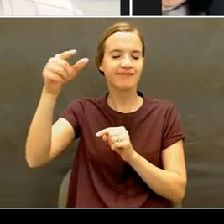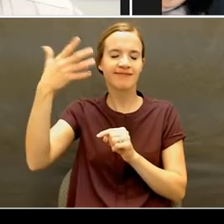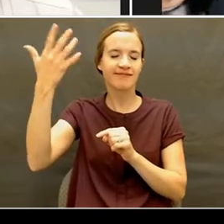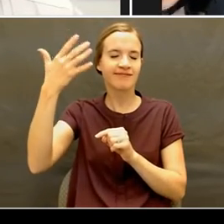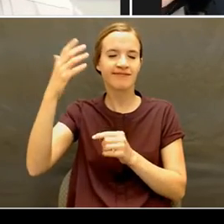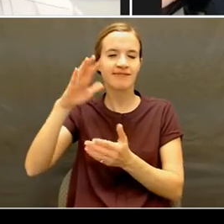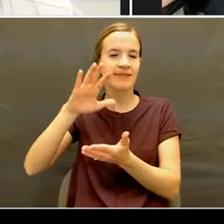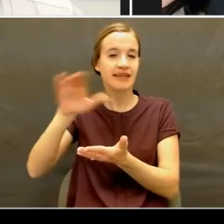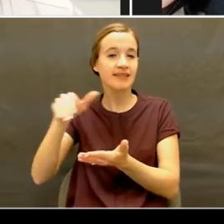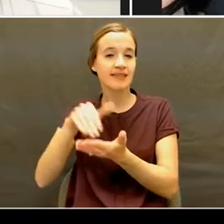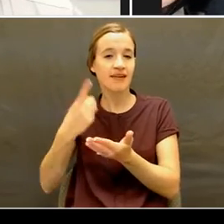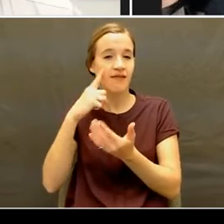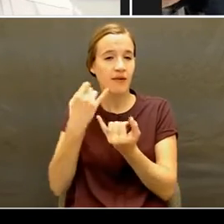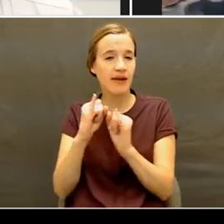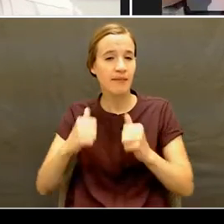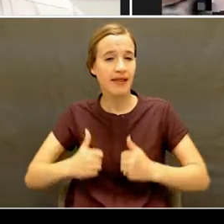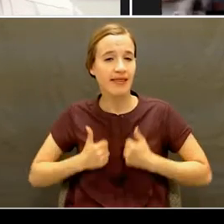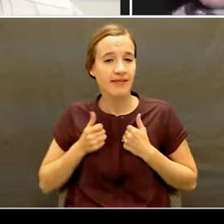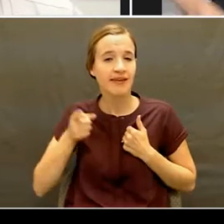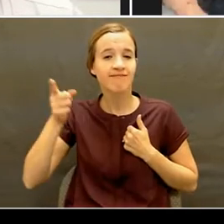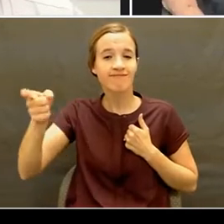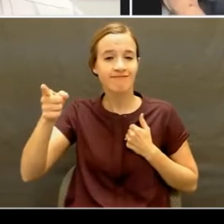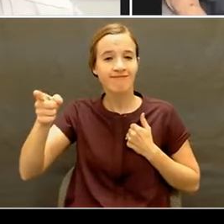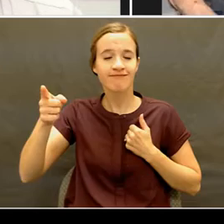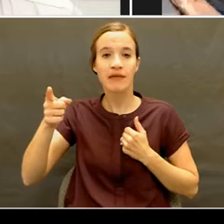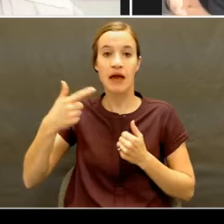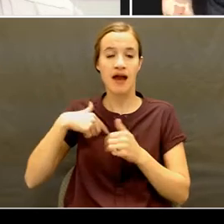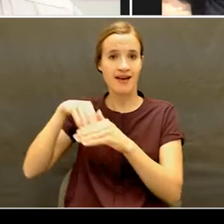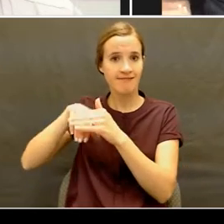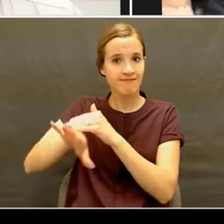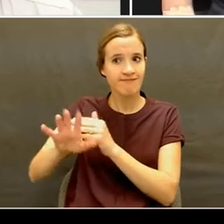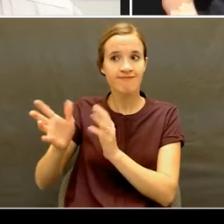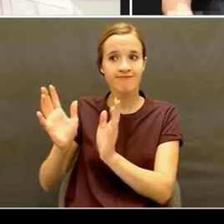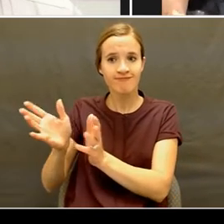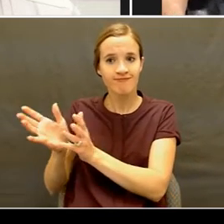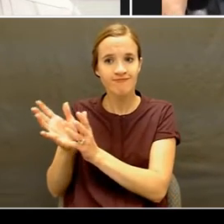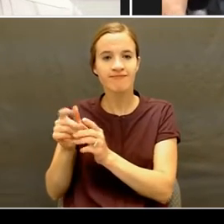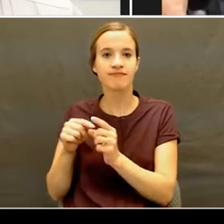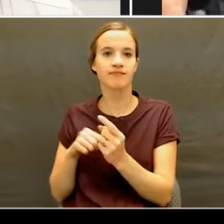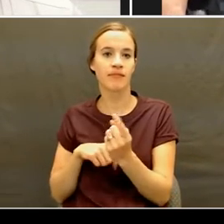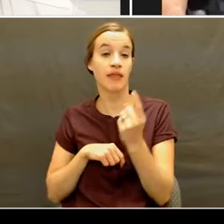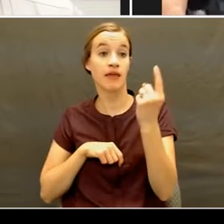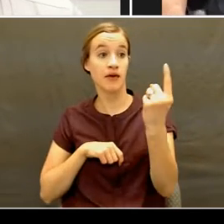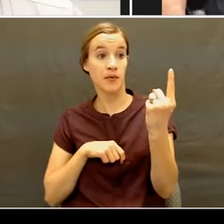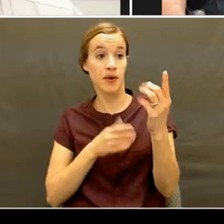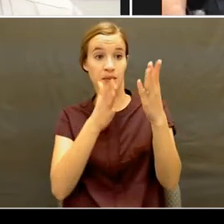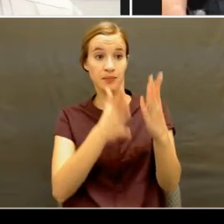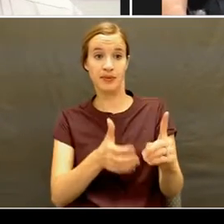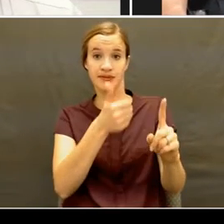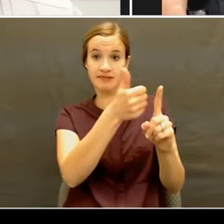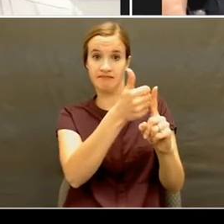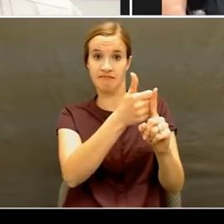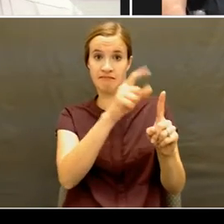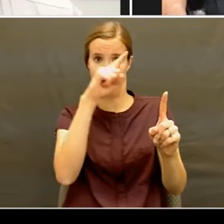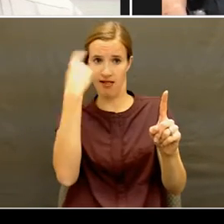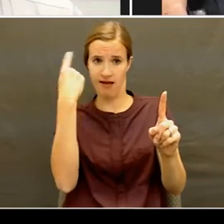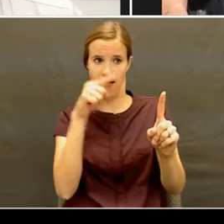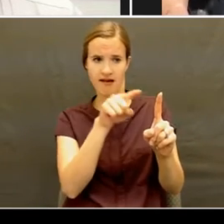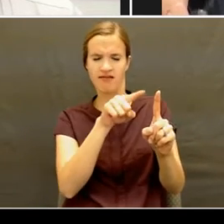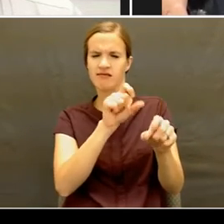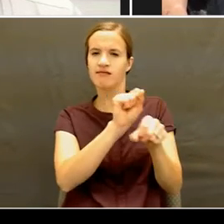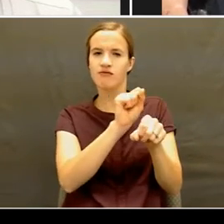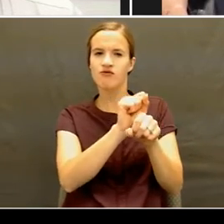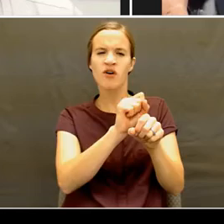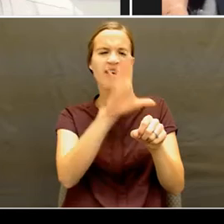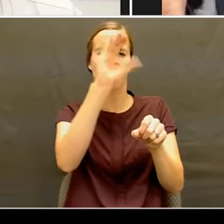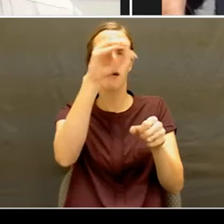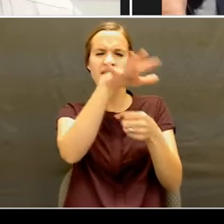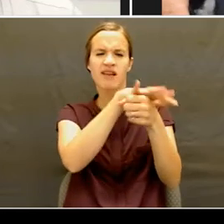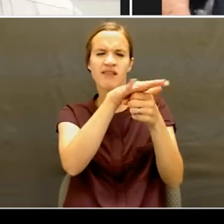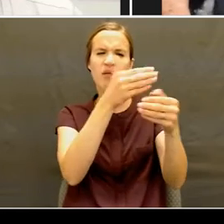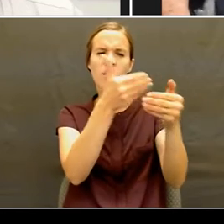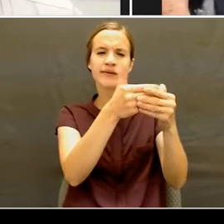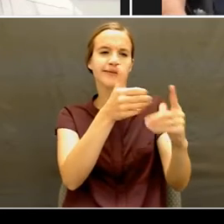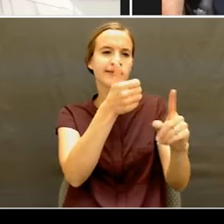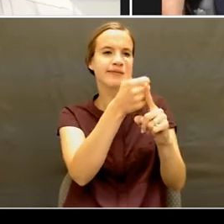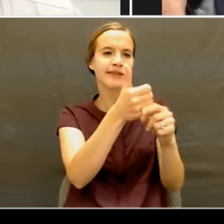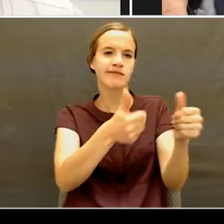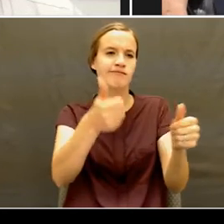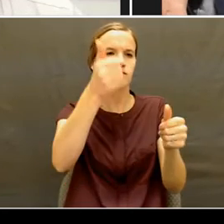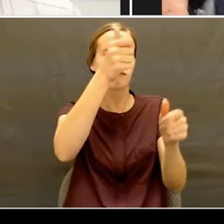board of directors. And they had an African American that was, was at a company, at a company